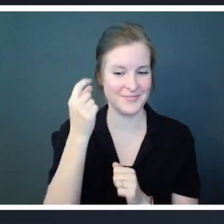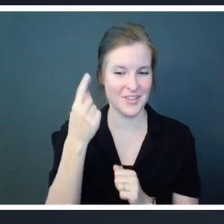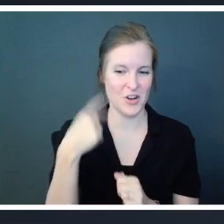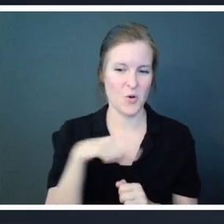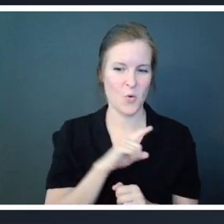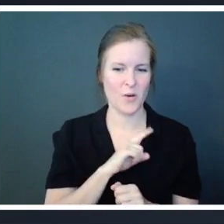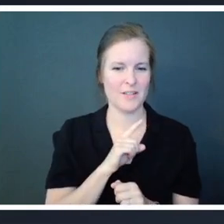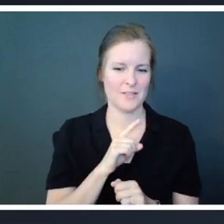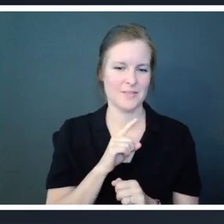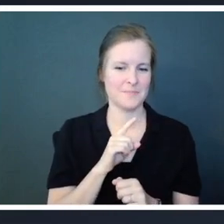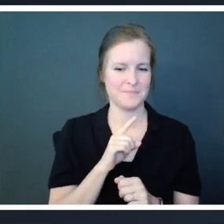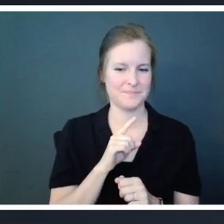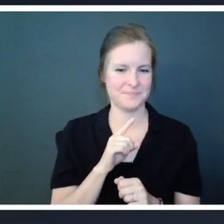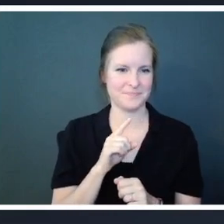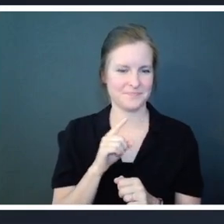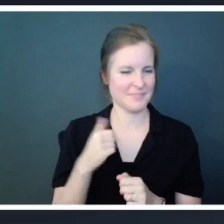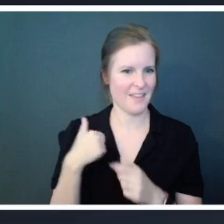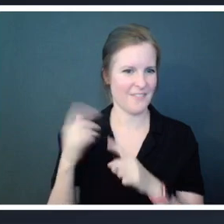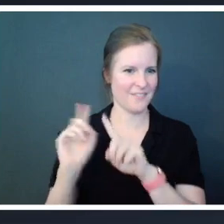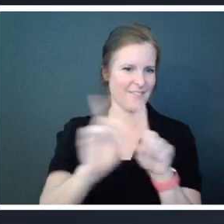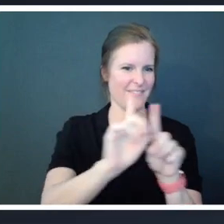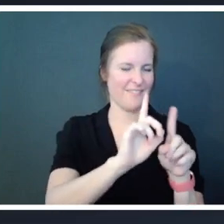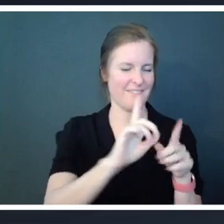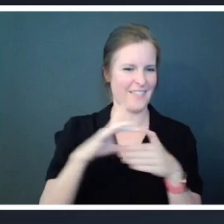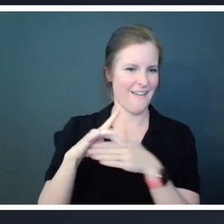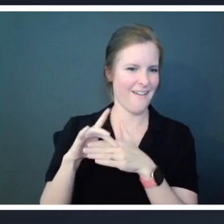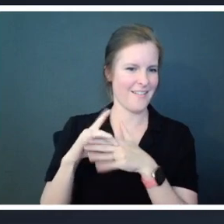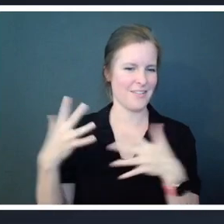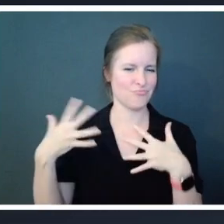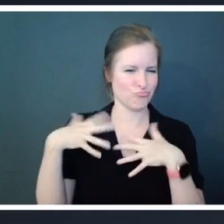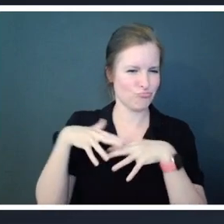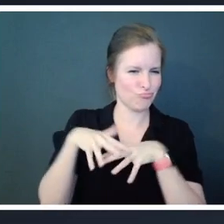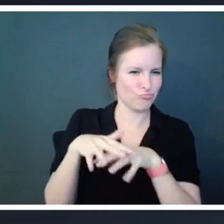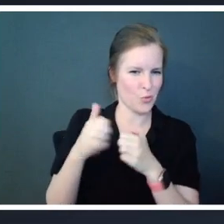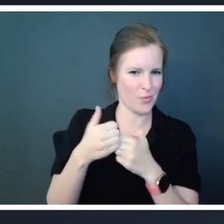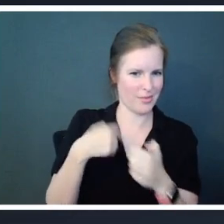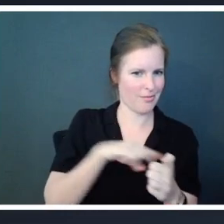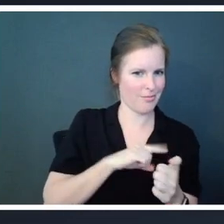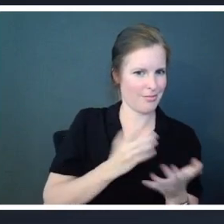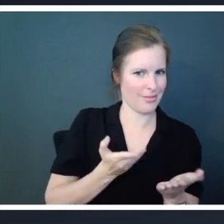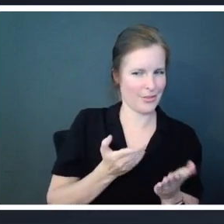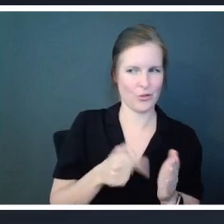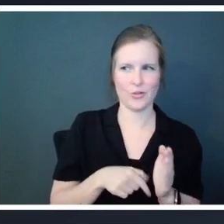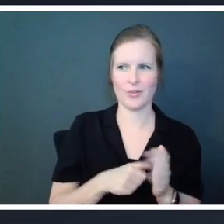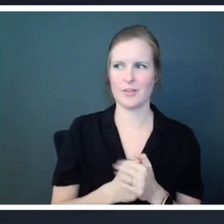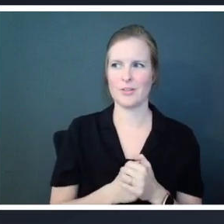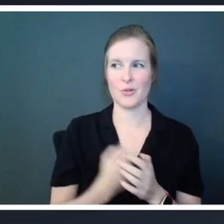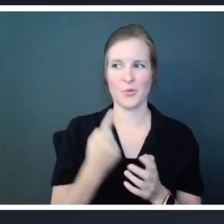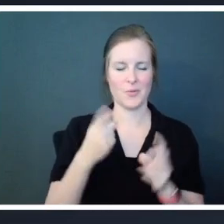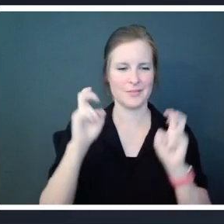interdisciplinary ways. Next slide, please. So, one of the topics we really love to explore is